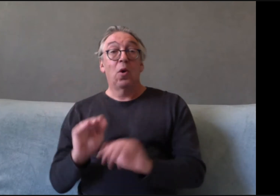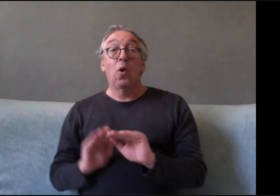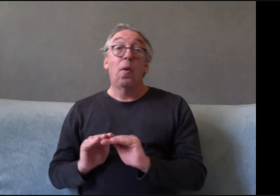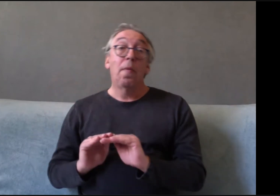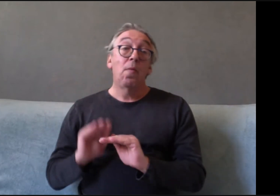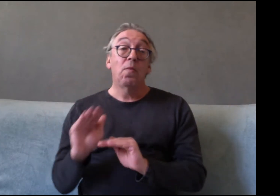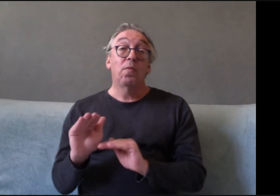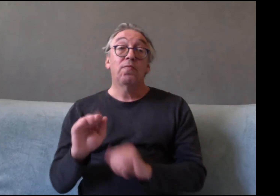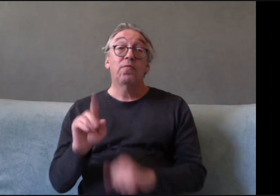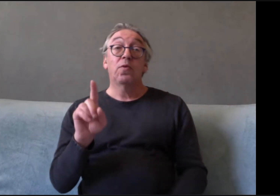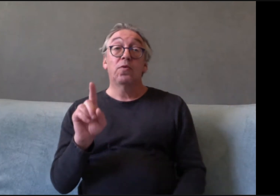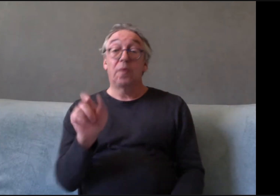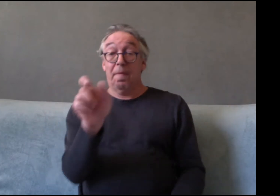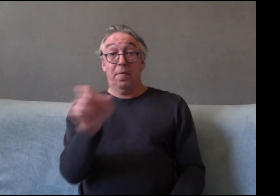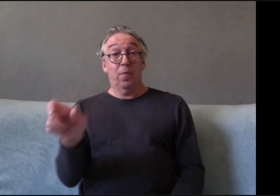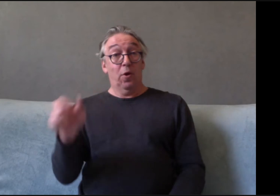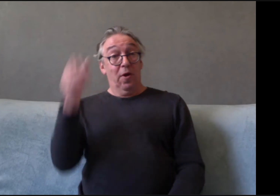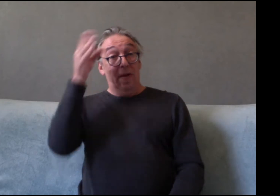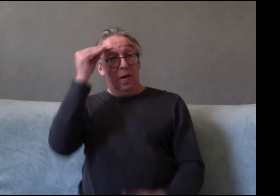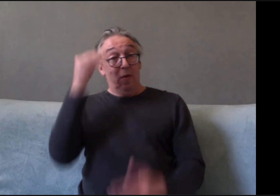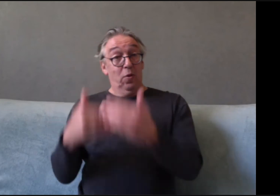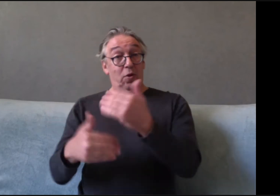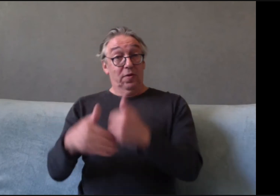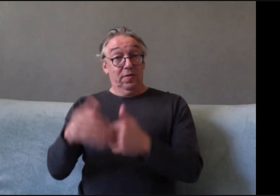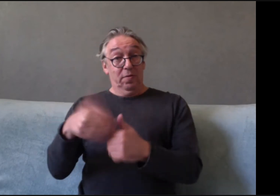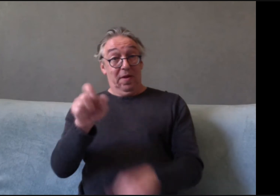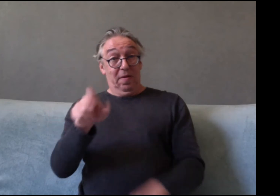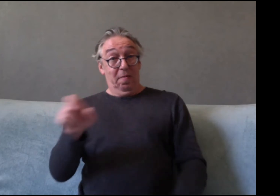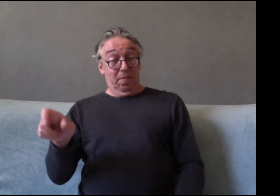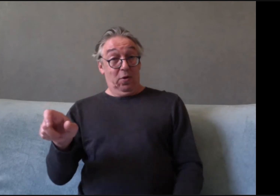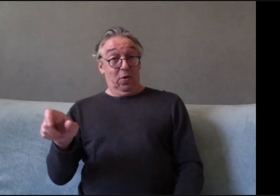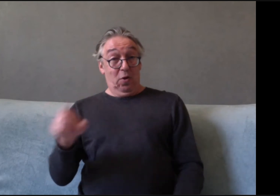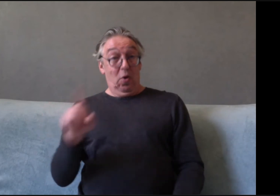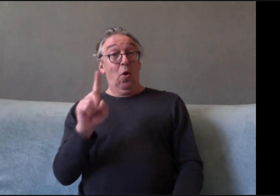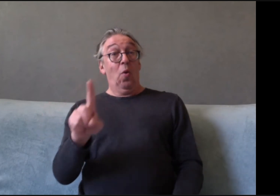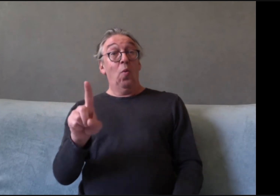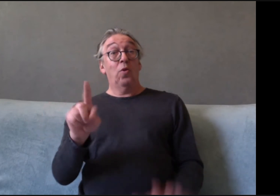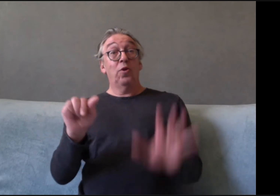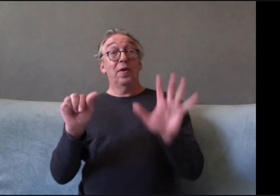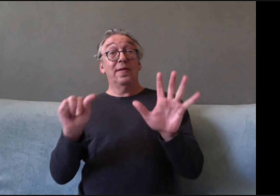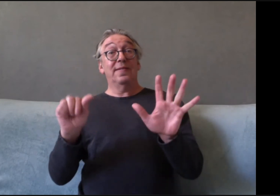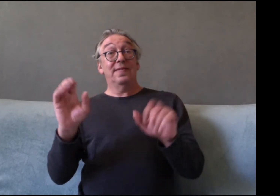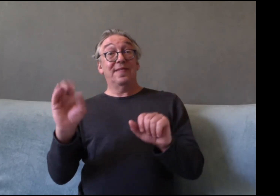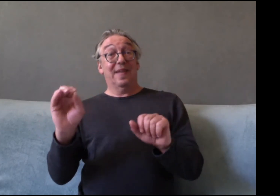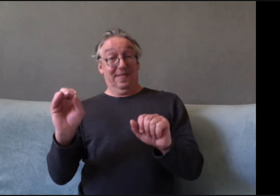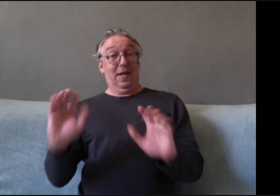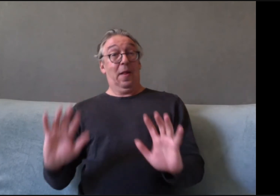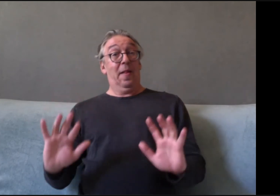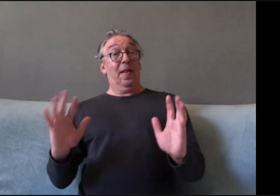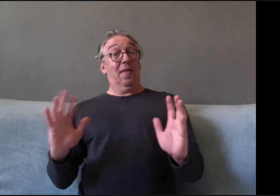they are guests in this institution, about 90 or 100 person are infected.